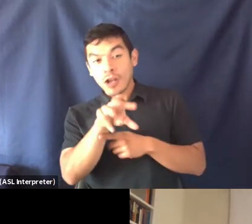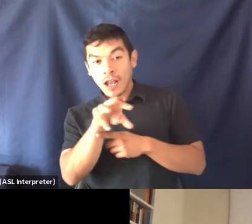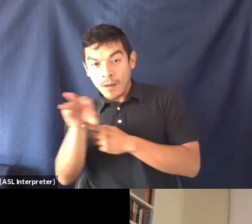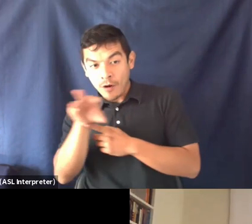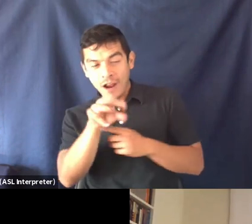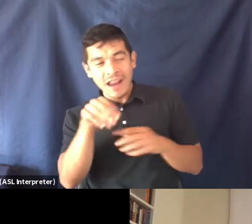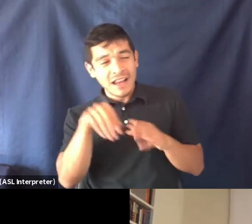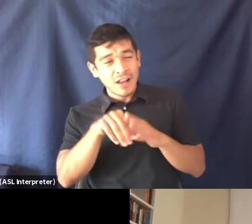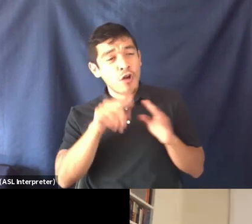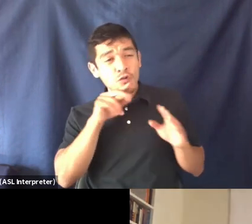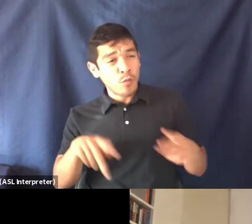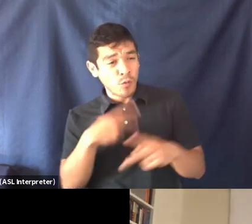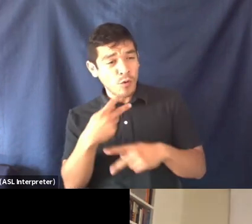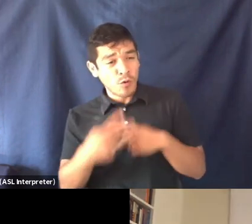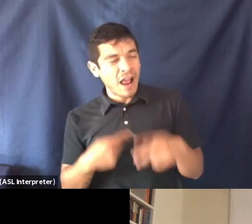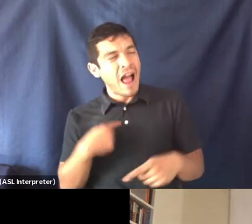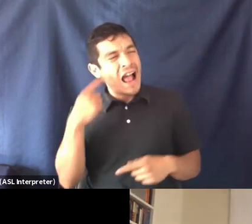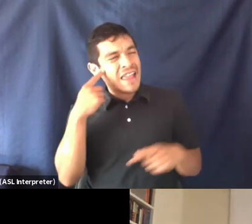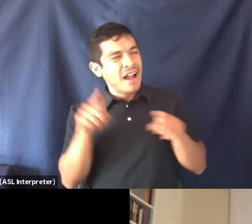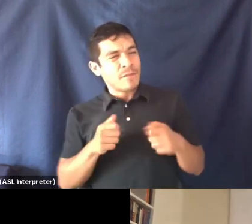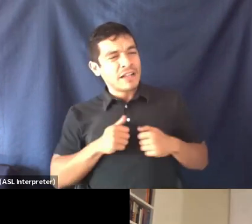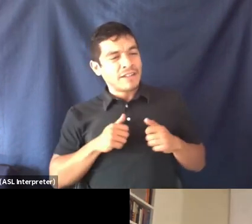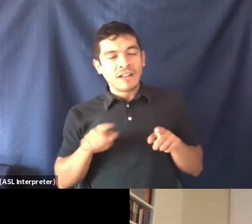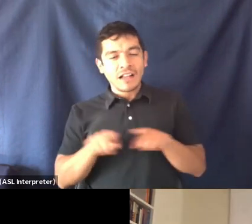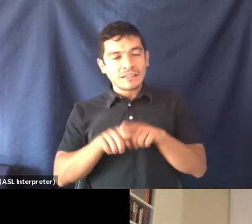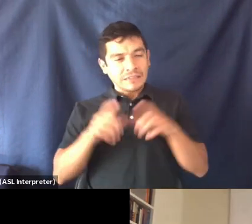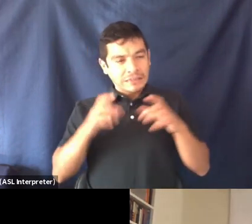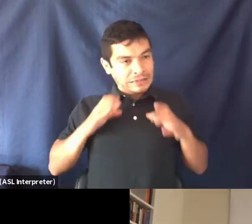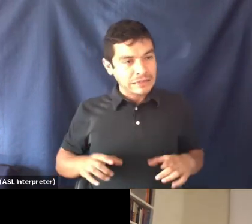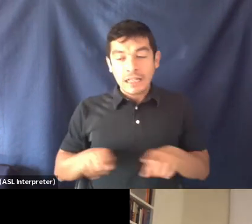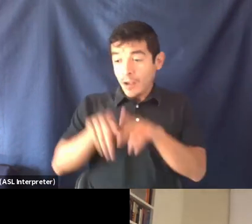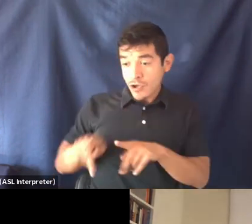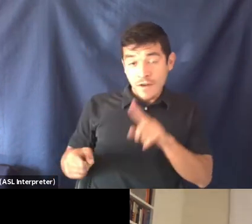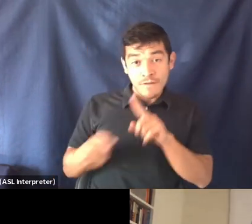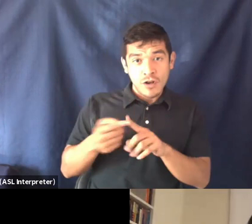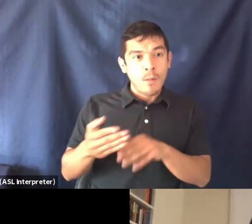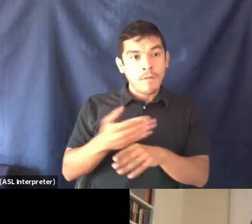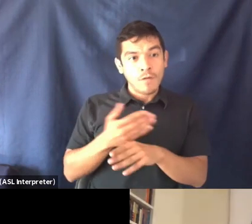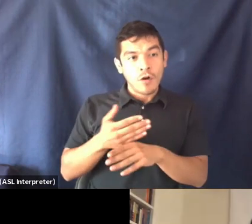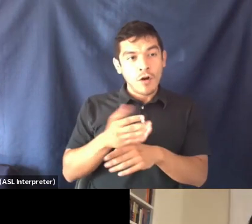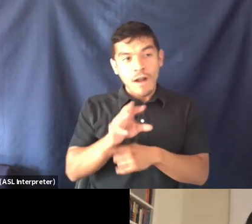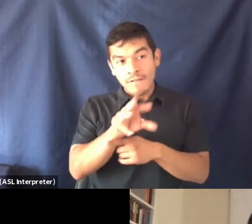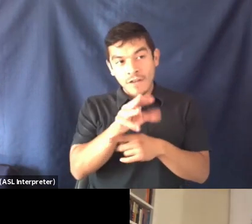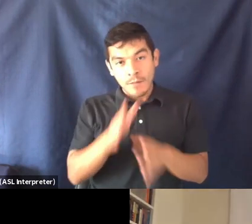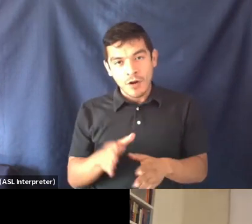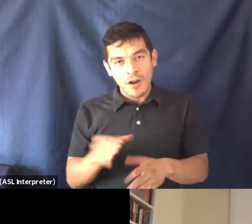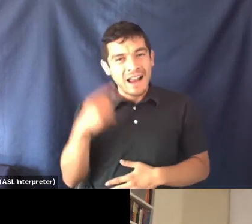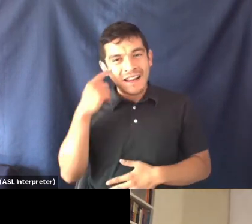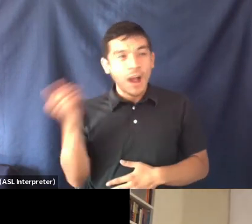I think of myself as a citizen, as an, a person first before a filmmaker. And I think the other things should be synonymous.